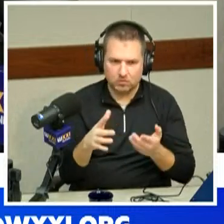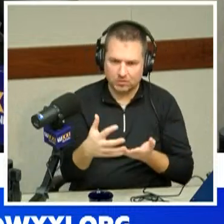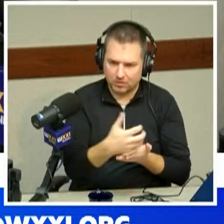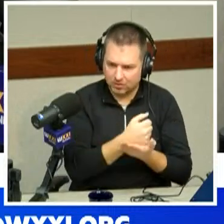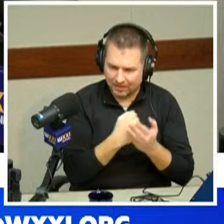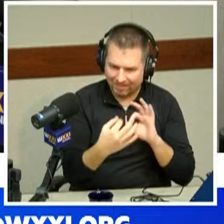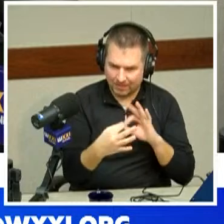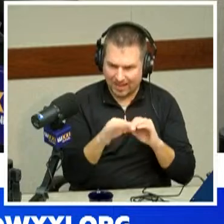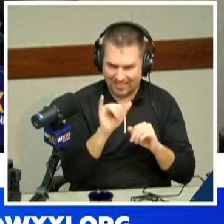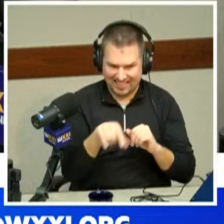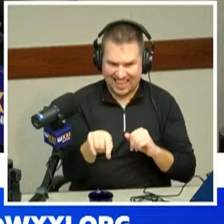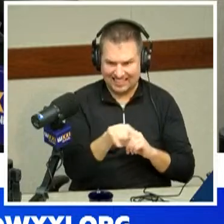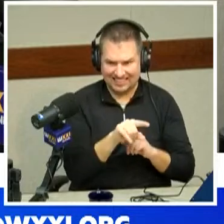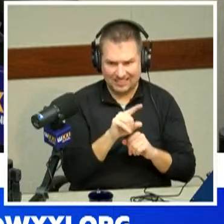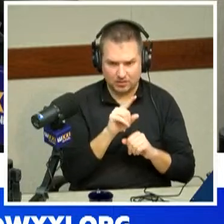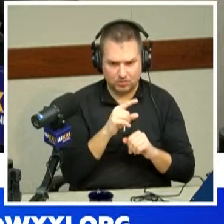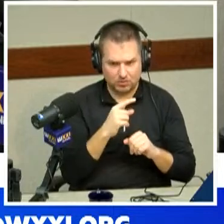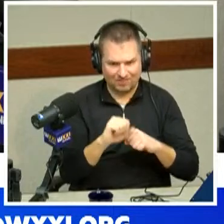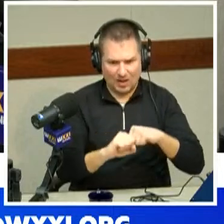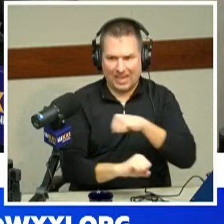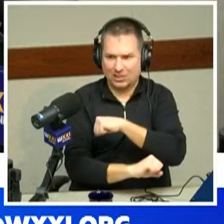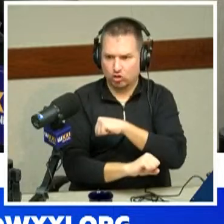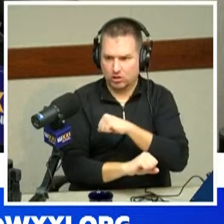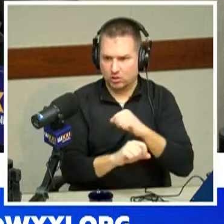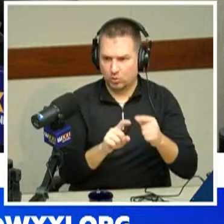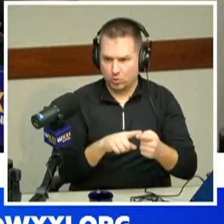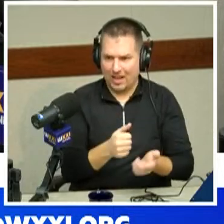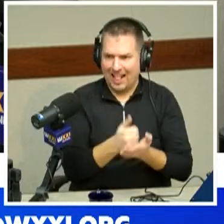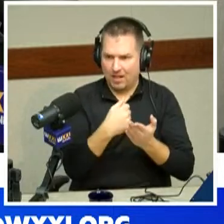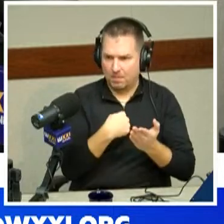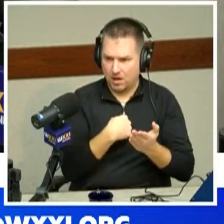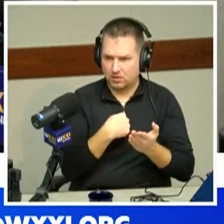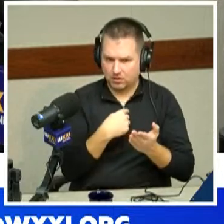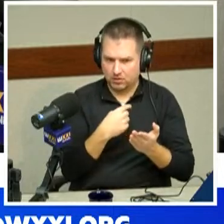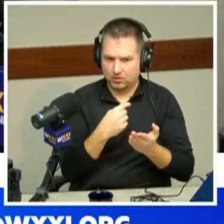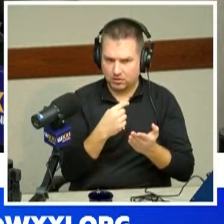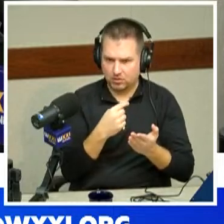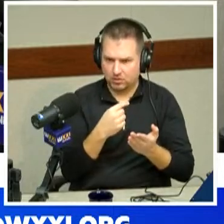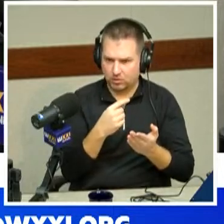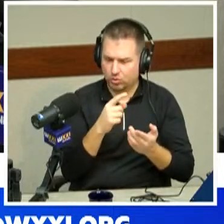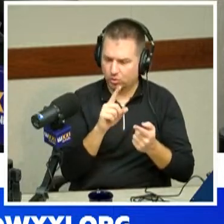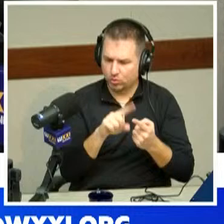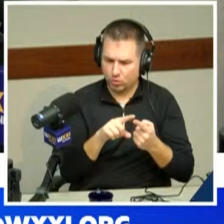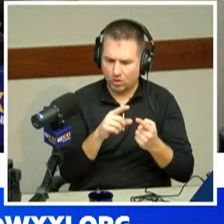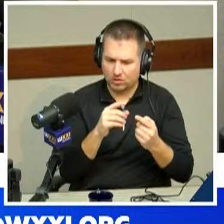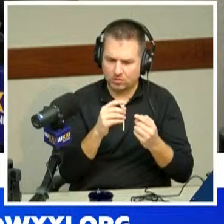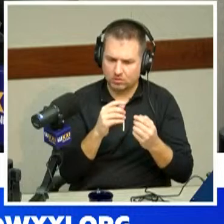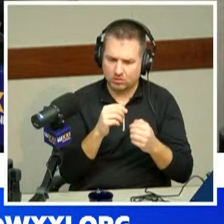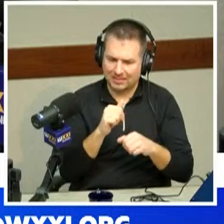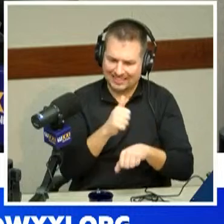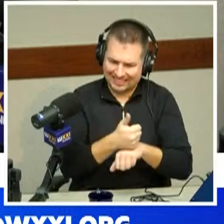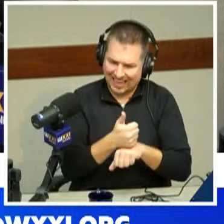support and feedback that we get that help us to to kind of you know have the early um kind touch